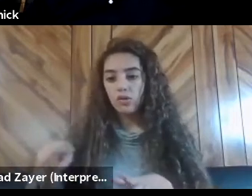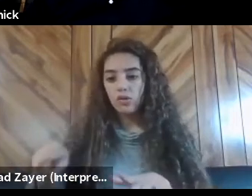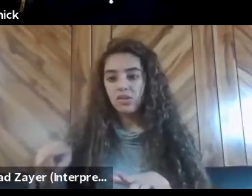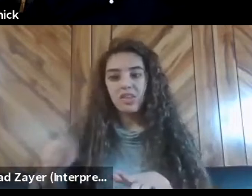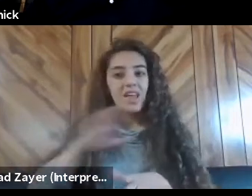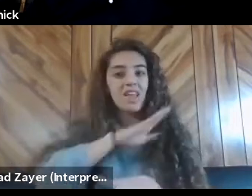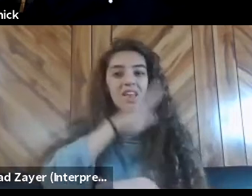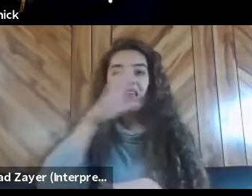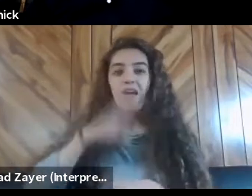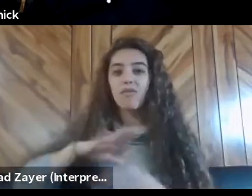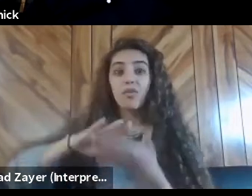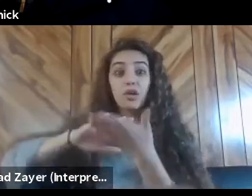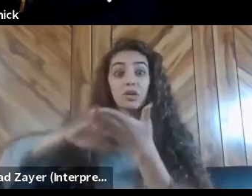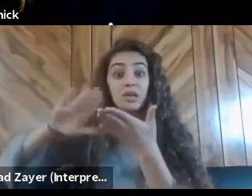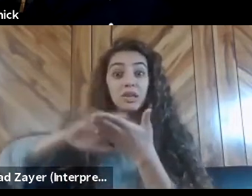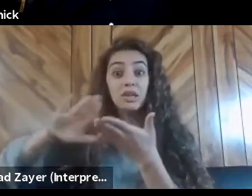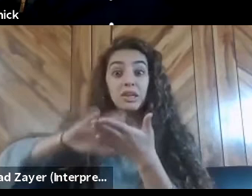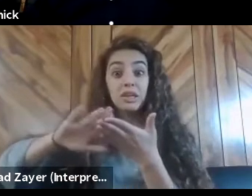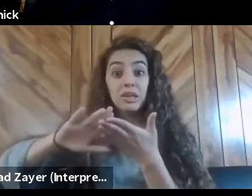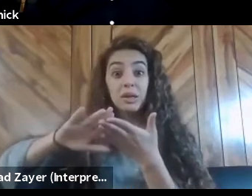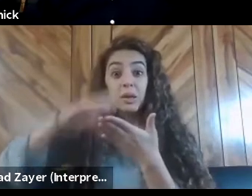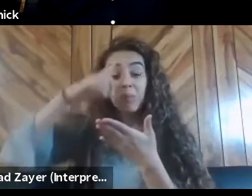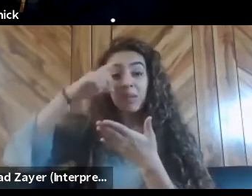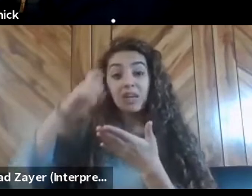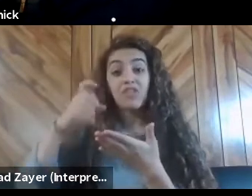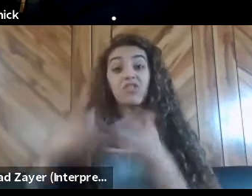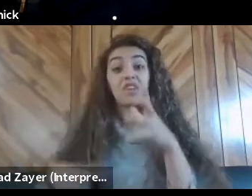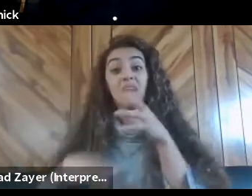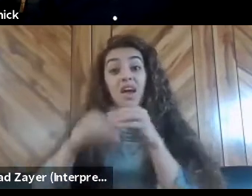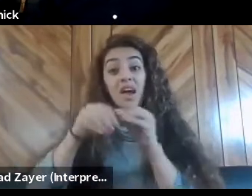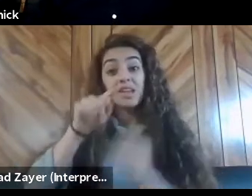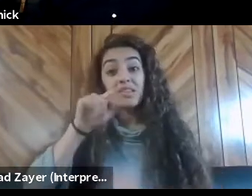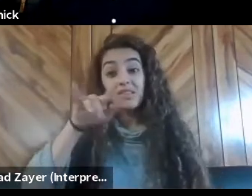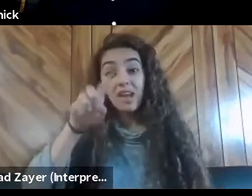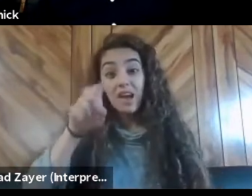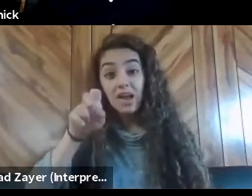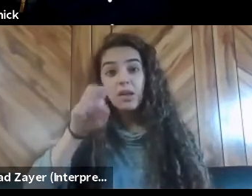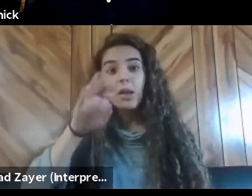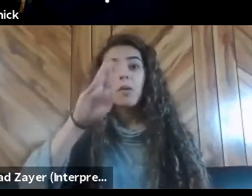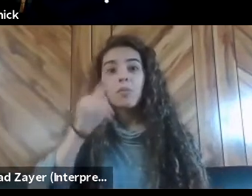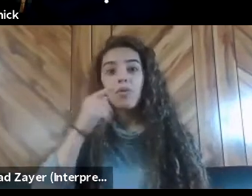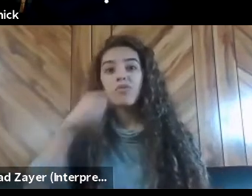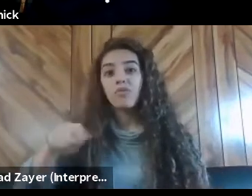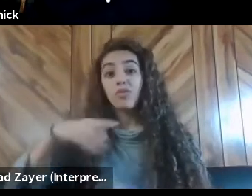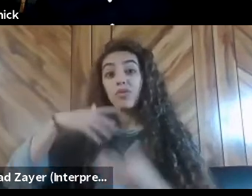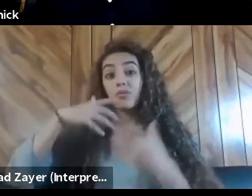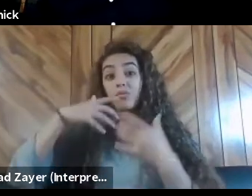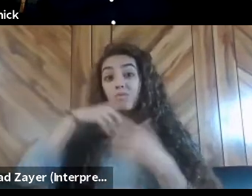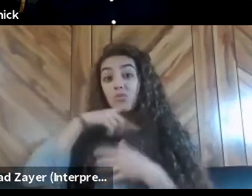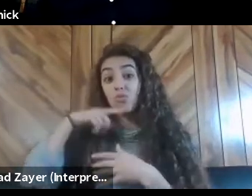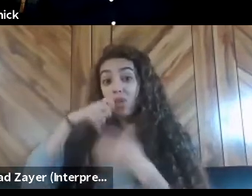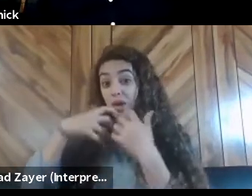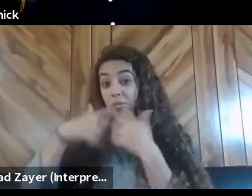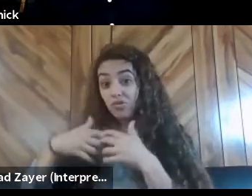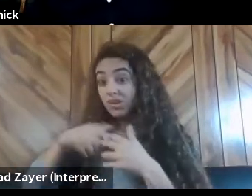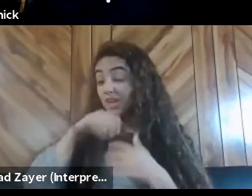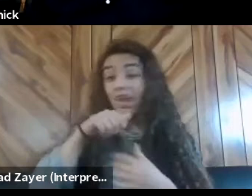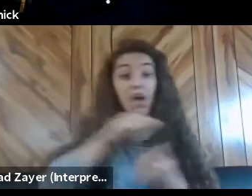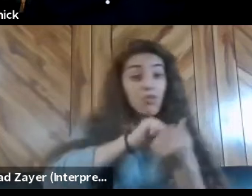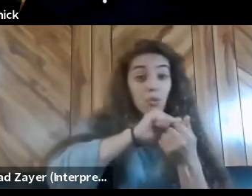and it's blue, because the tide is drying, in the clothes in the dryer, because she's trying to do her laundry, she's